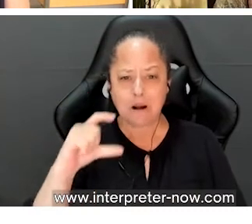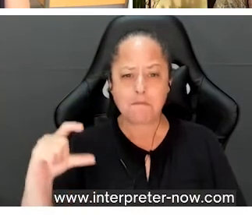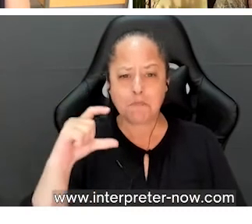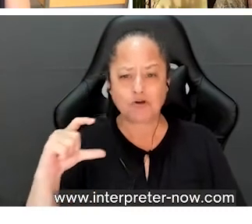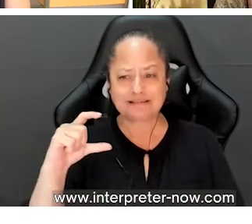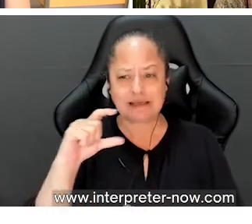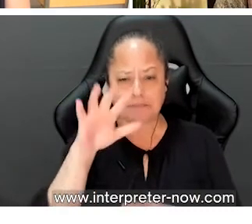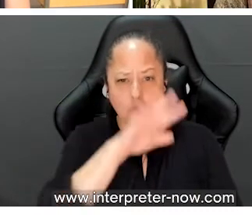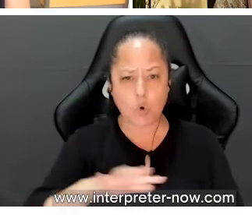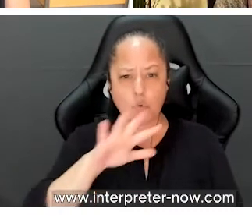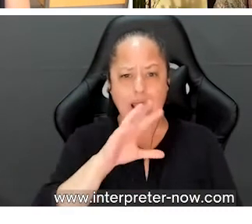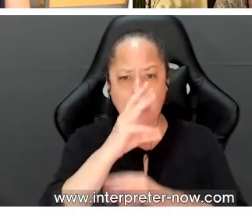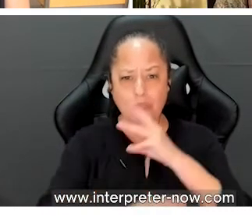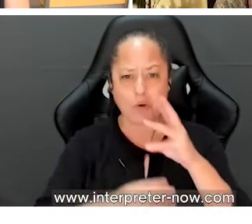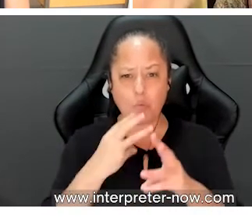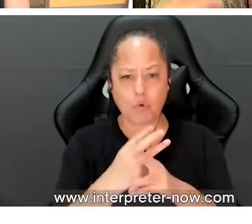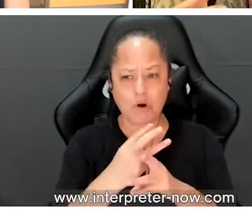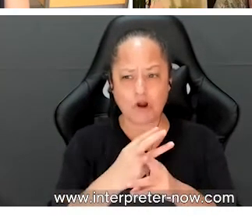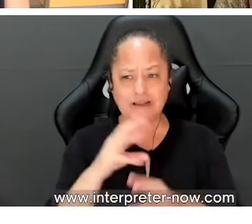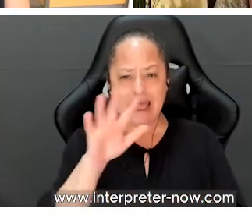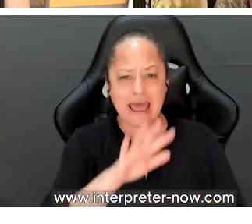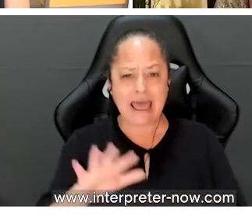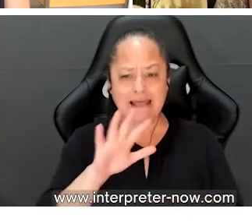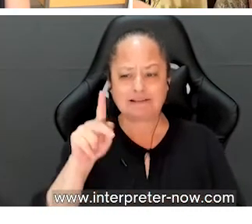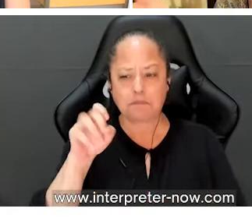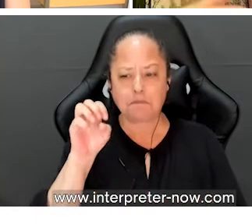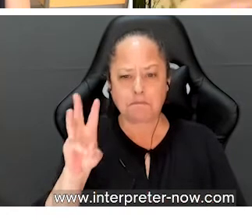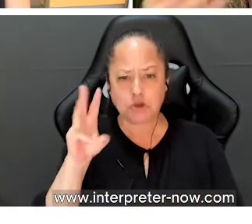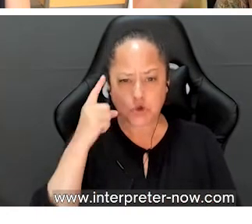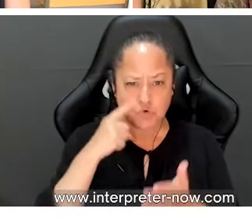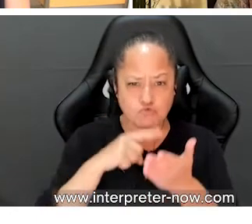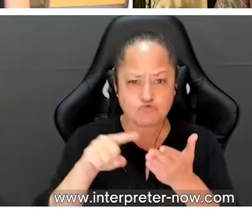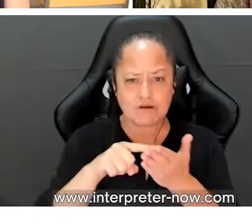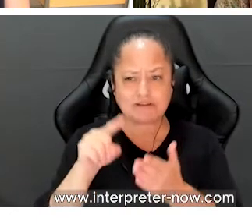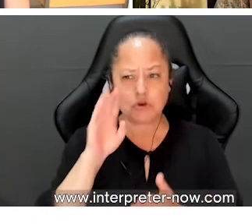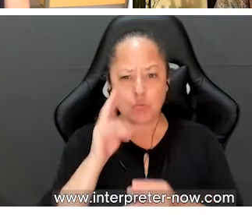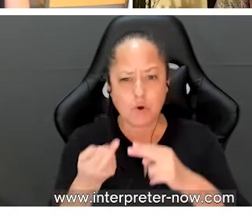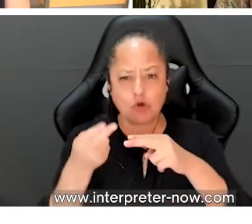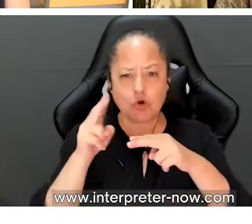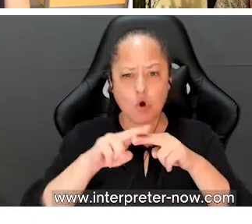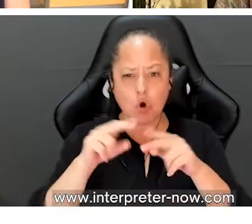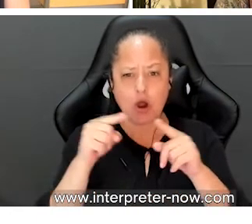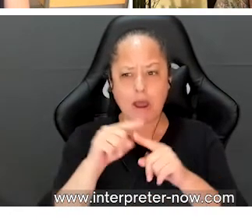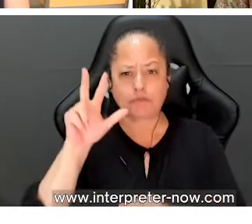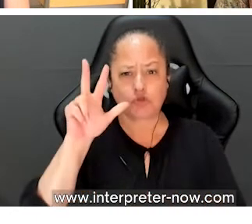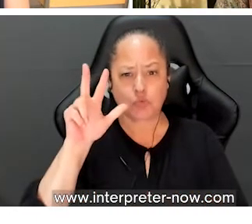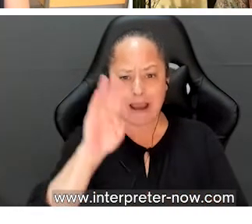I believe it is estimated by Pew Research that that's going to go up to 3 billion by